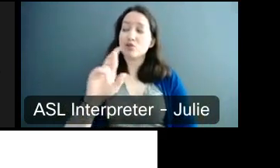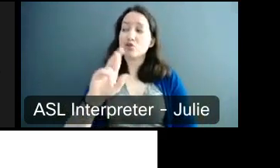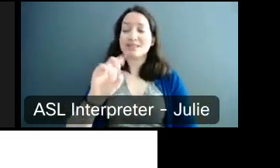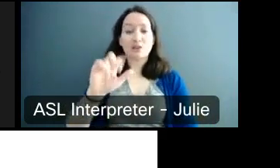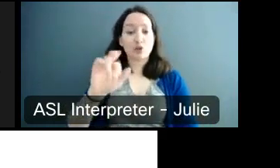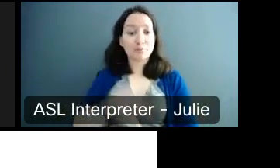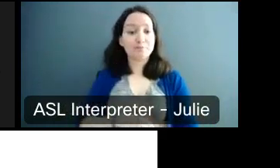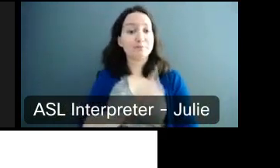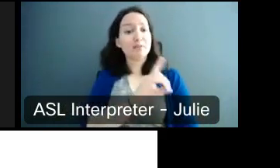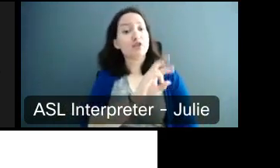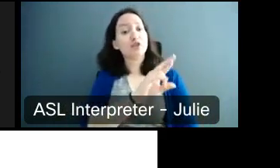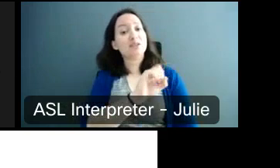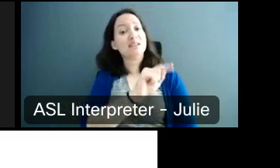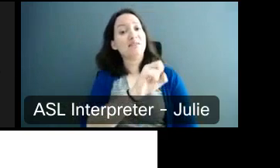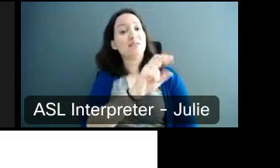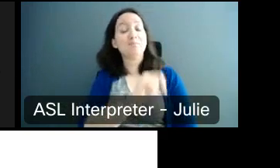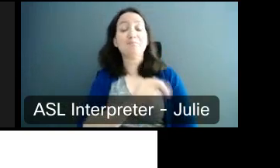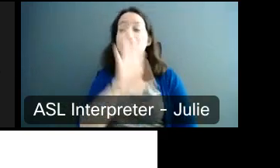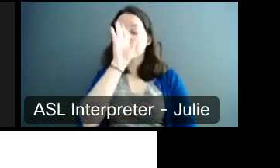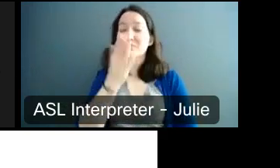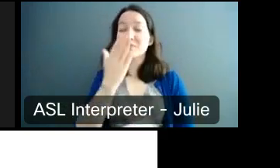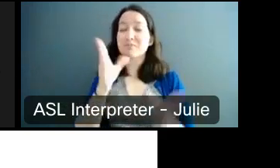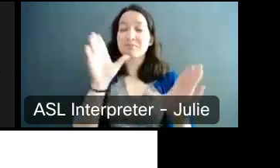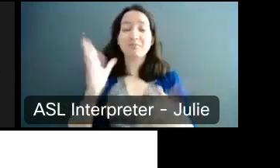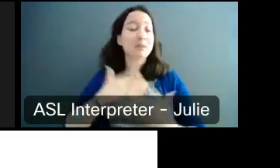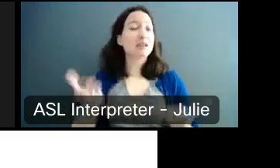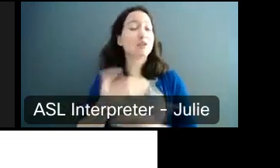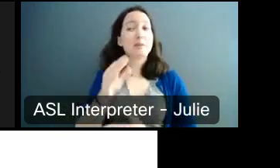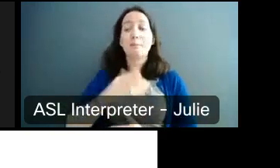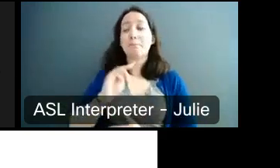Great, great to be here. I'm Matt for me.